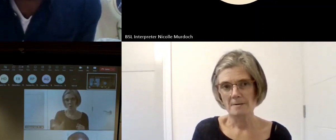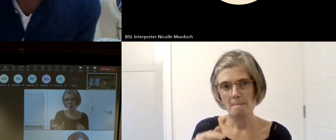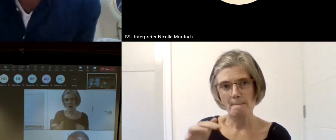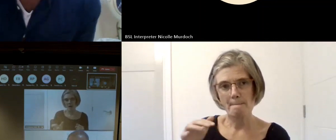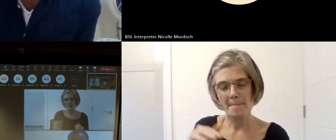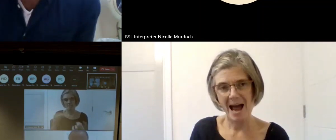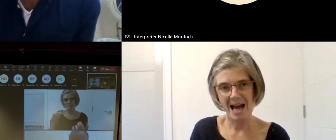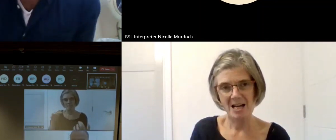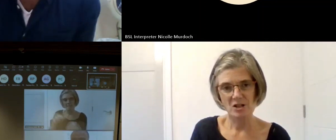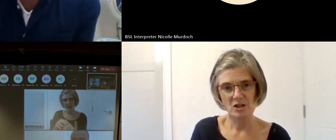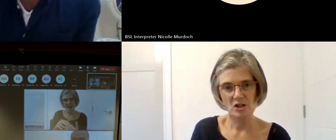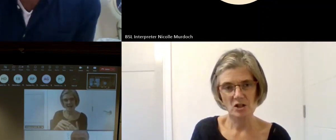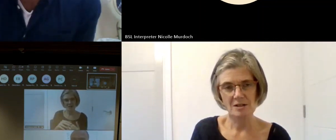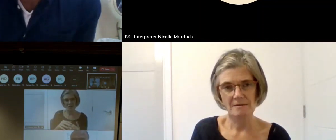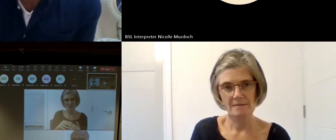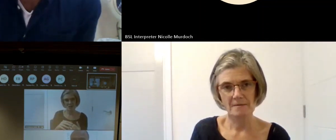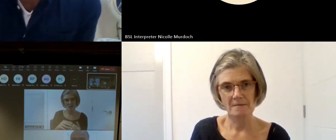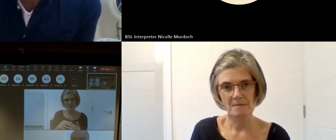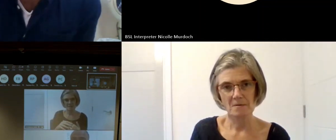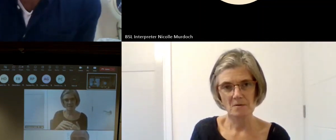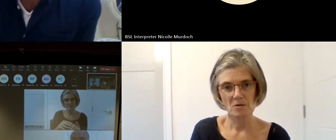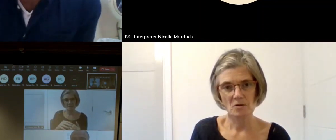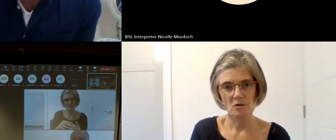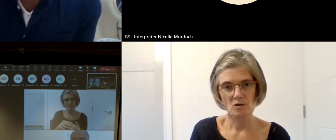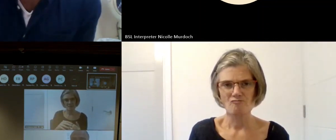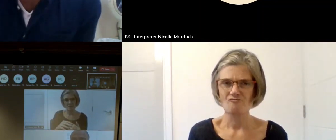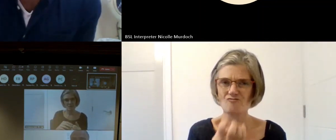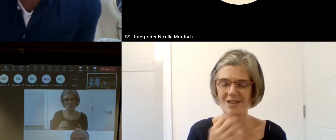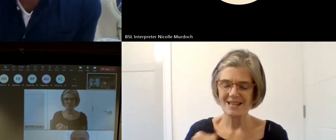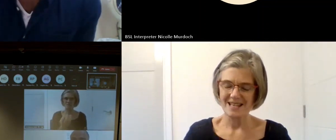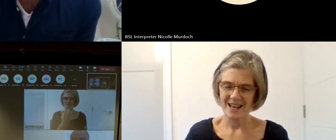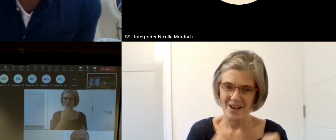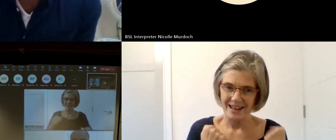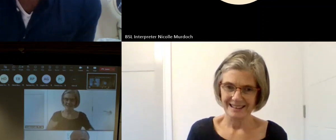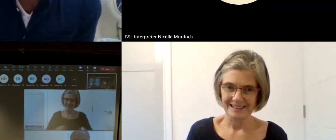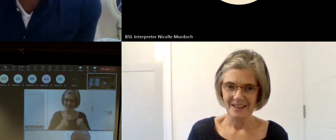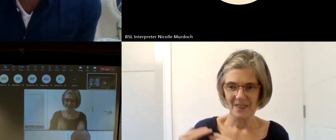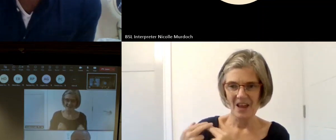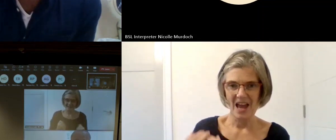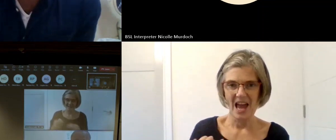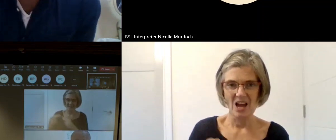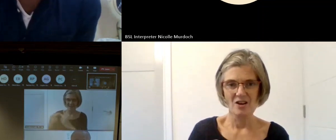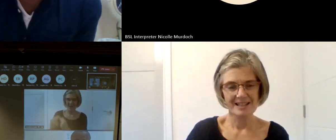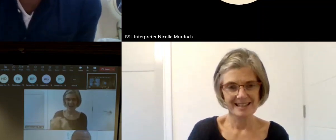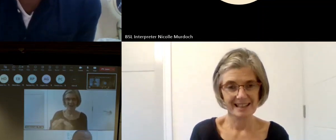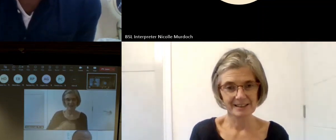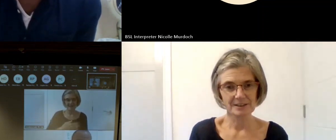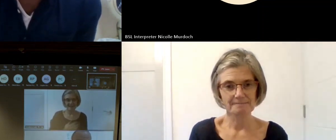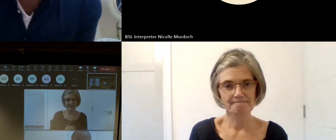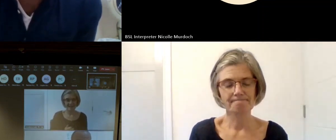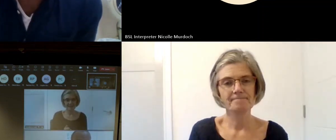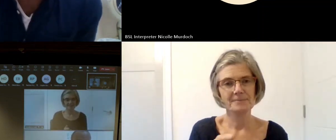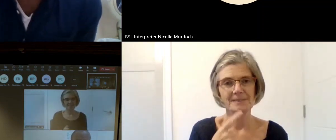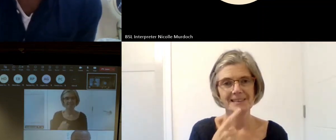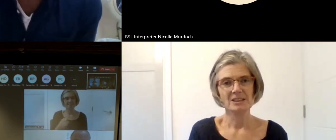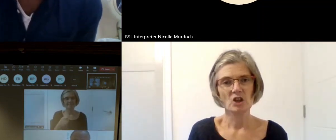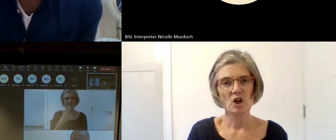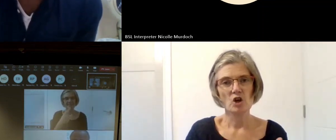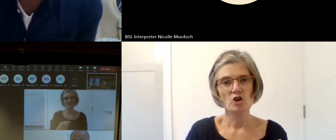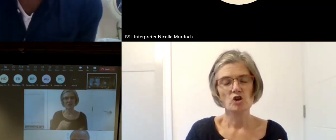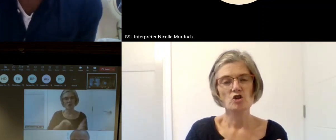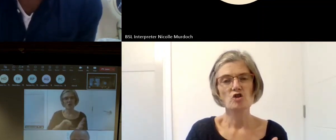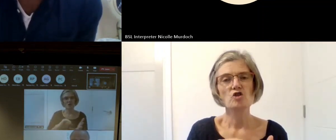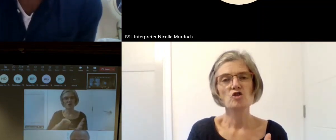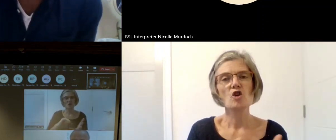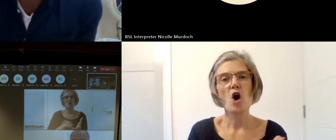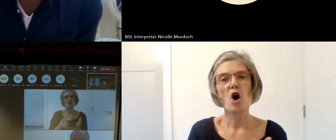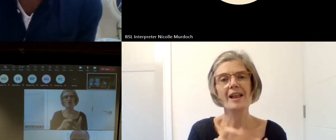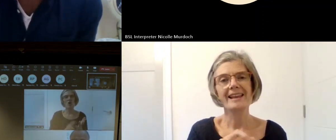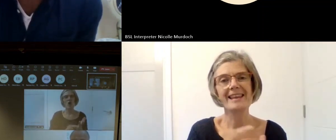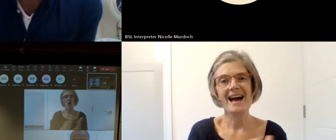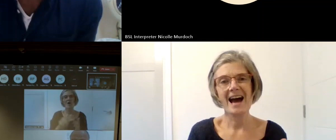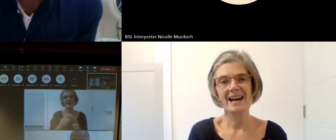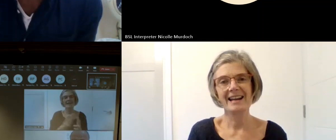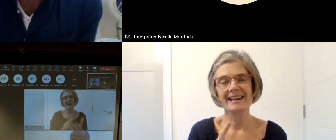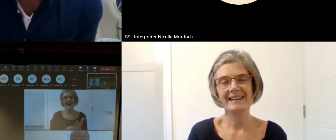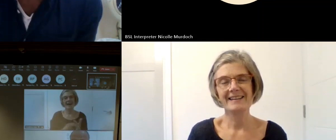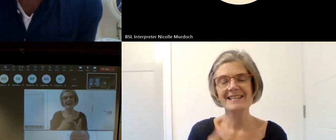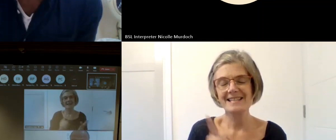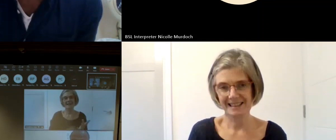um solidarity yes yeah that's right so a great session thank you all for answering